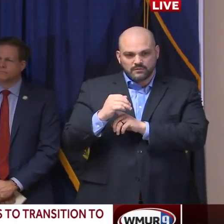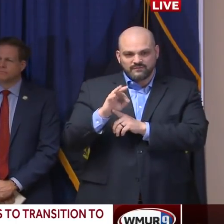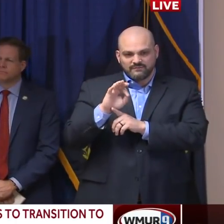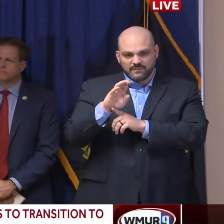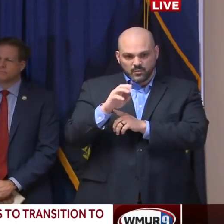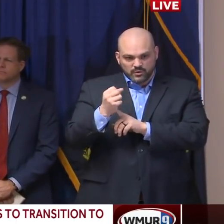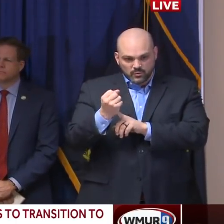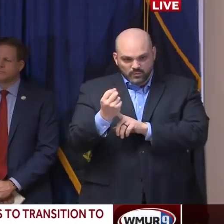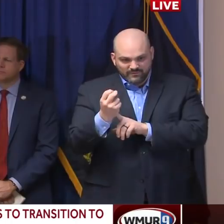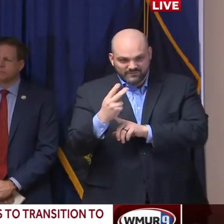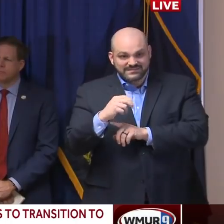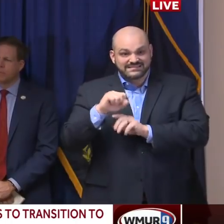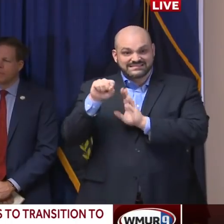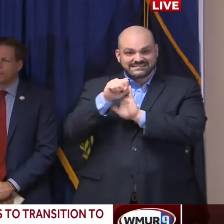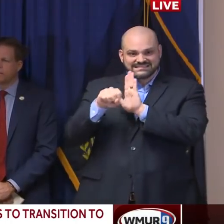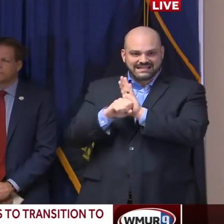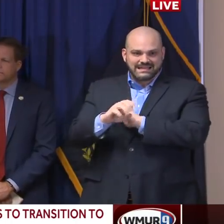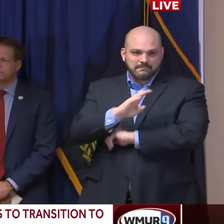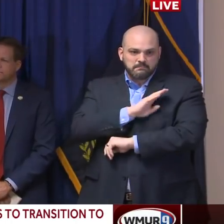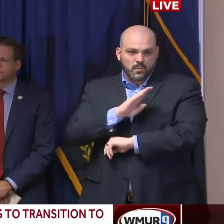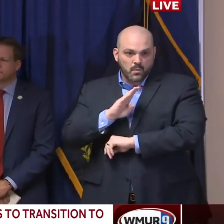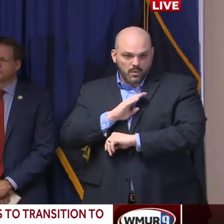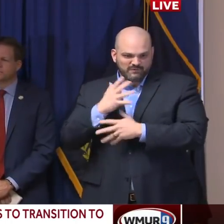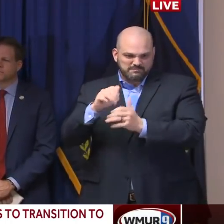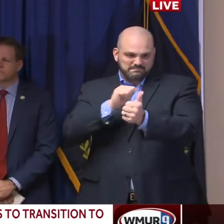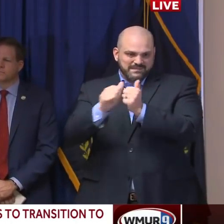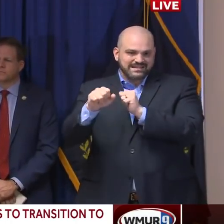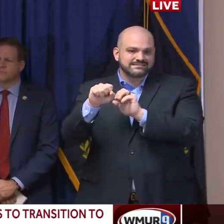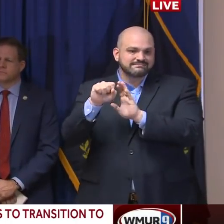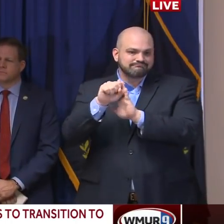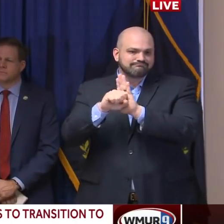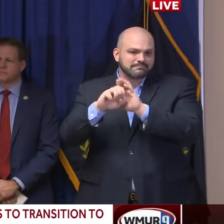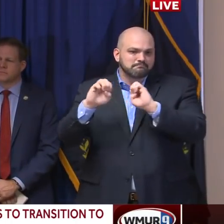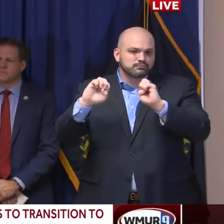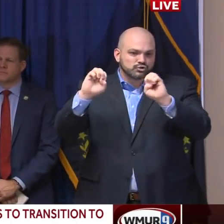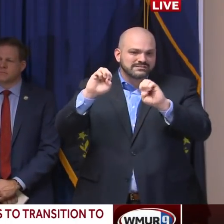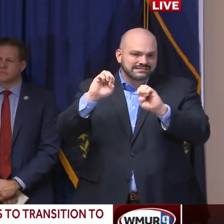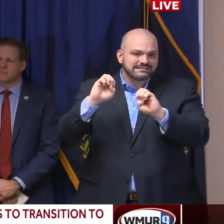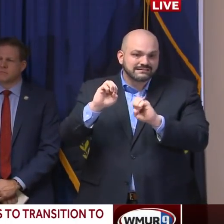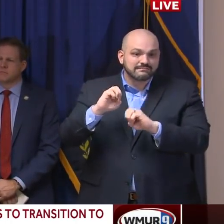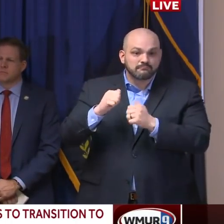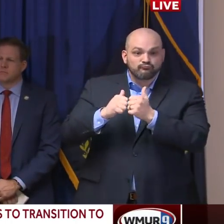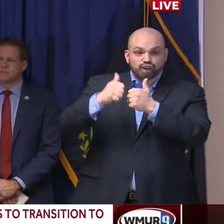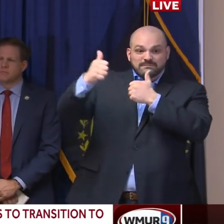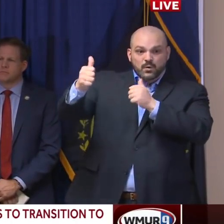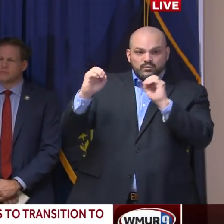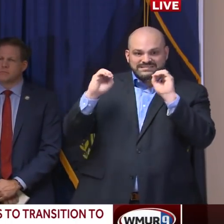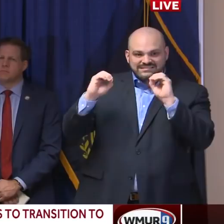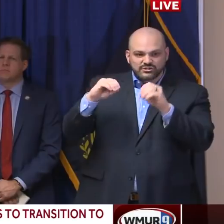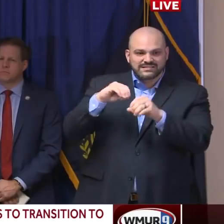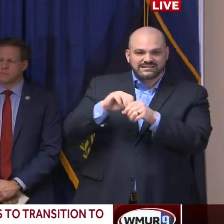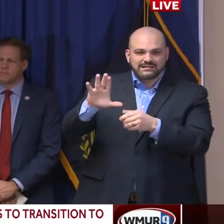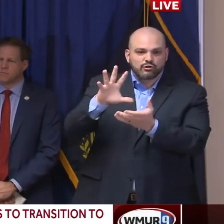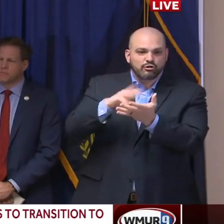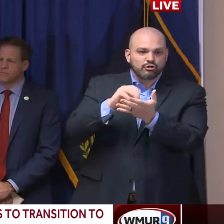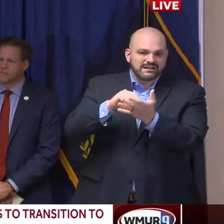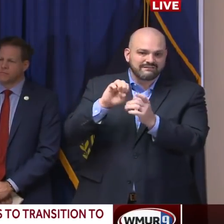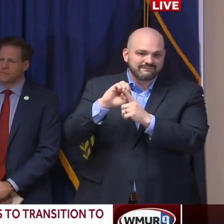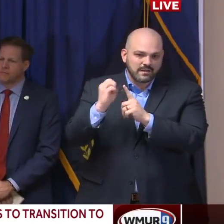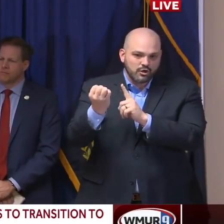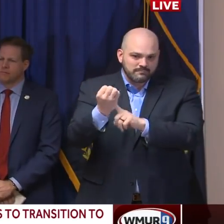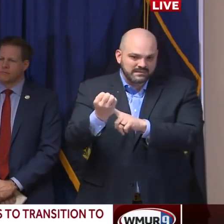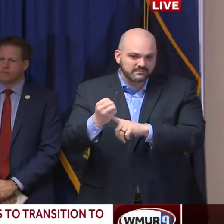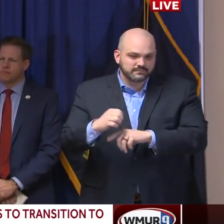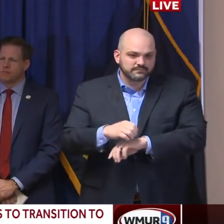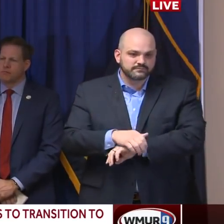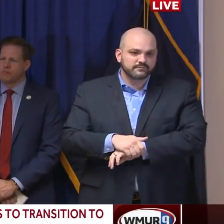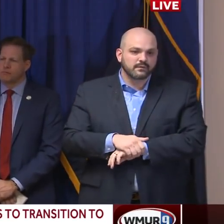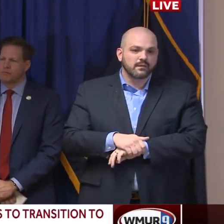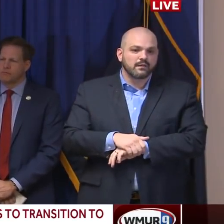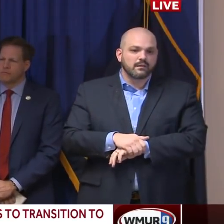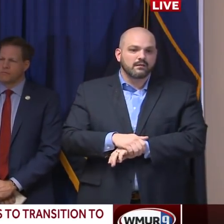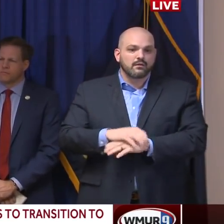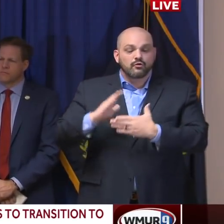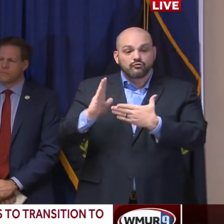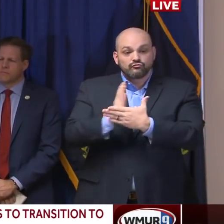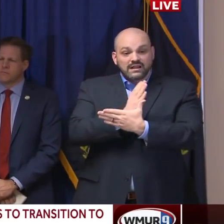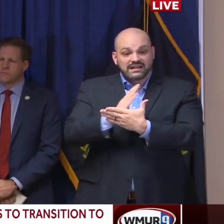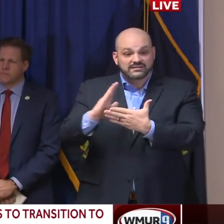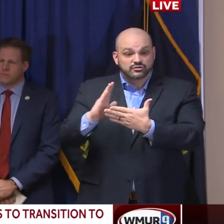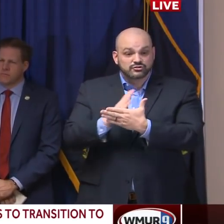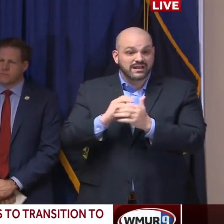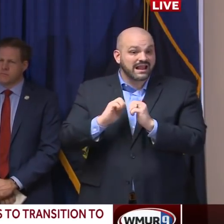RELATIVE TO REMOTE INSTRUCTION, ON FEBRUARY 12, THIS LAST THURSDAY, THE STATE BOARD OF EDUCATION PASSED AN EMERGENCY RULE THAT ALLOWS SCHOOLS TO IMPLEMENT REMOTE INSTRUCTION IN